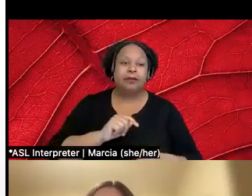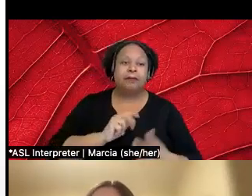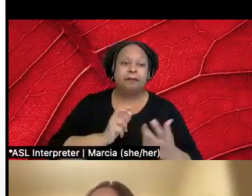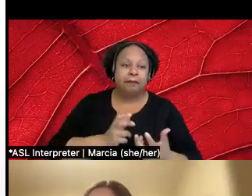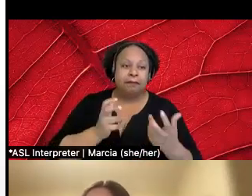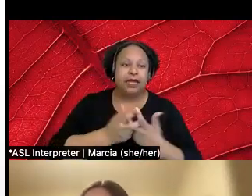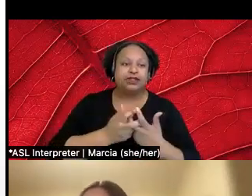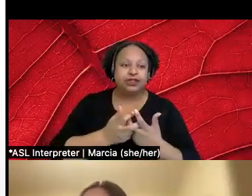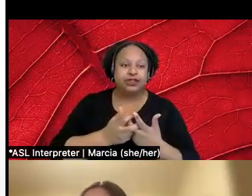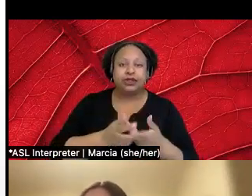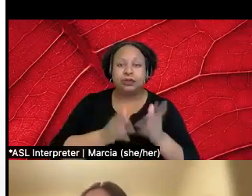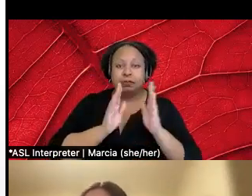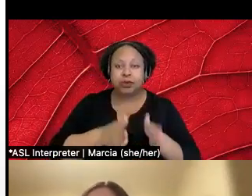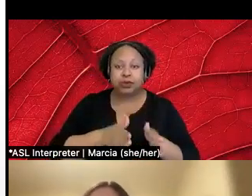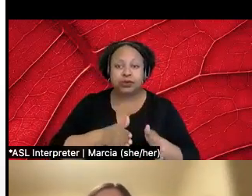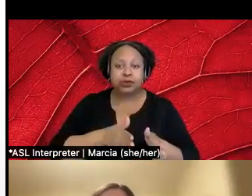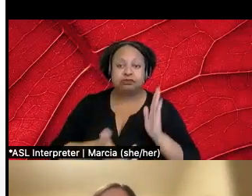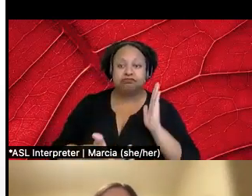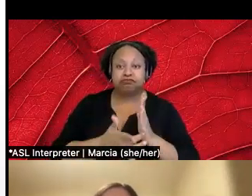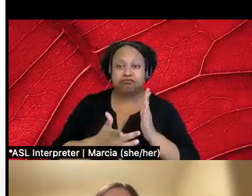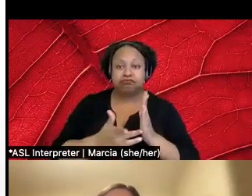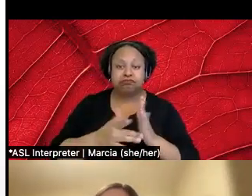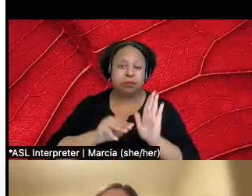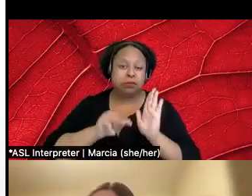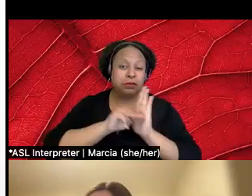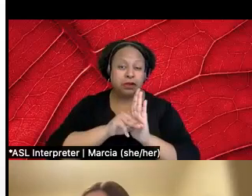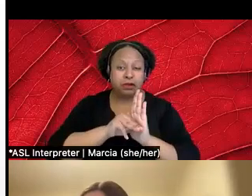It was developed out of concern for technology abandonment.